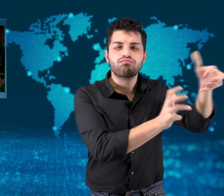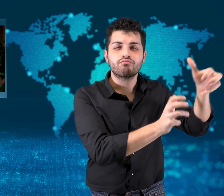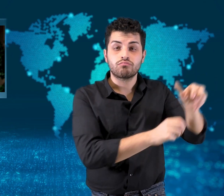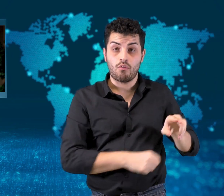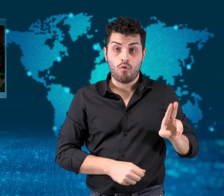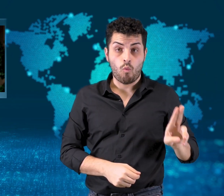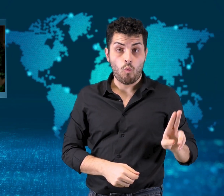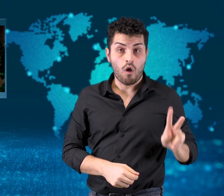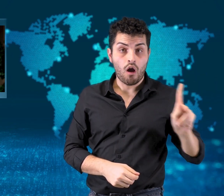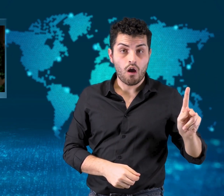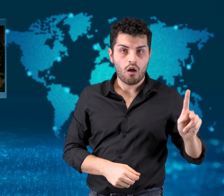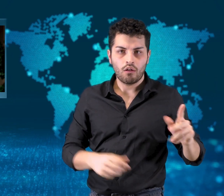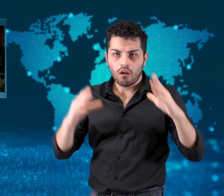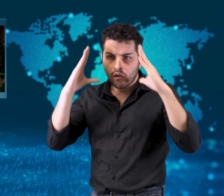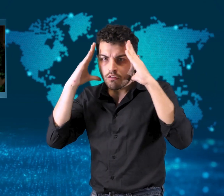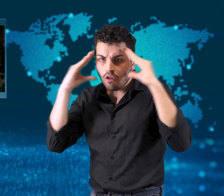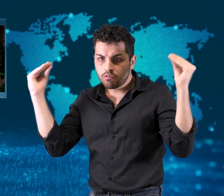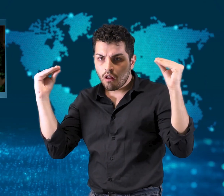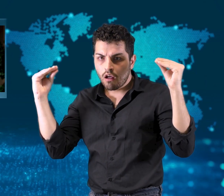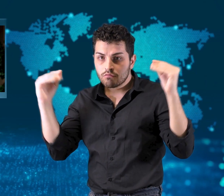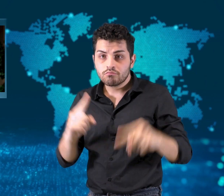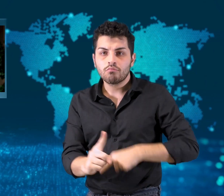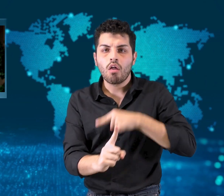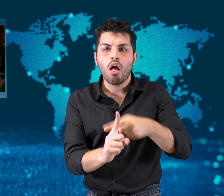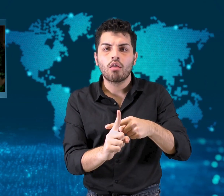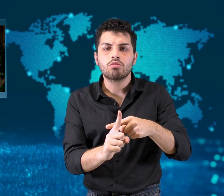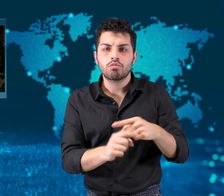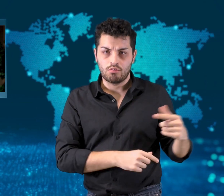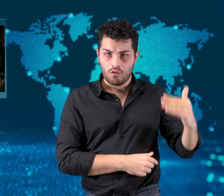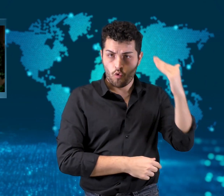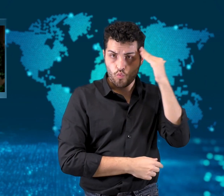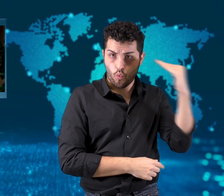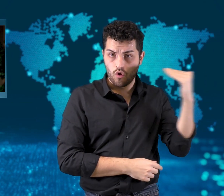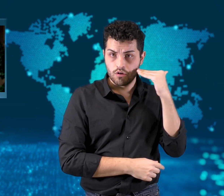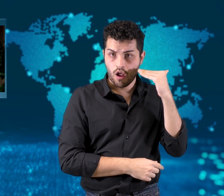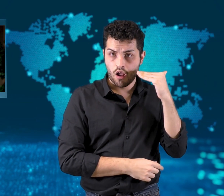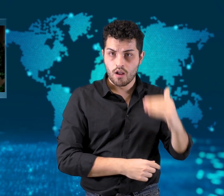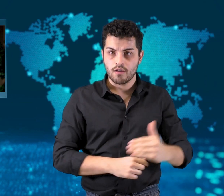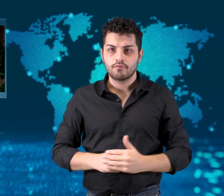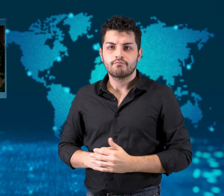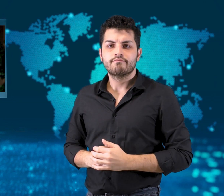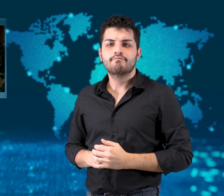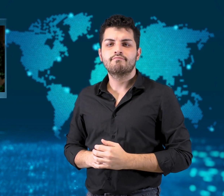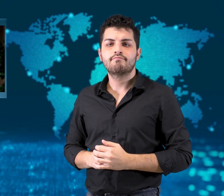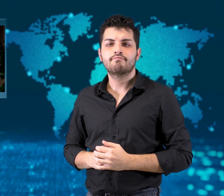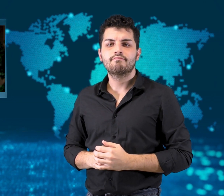networks including those of the Netherlands,